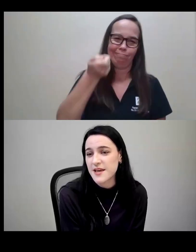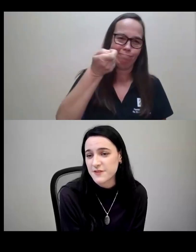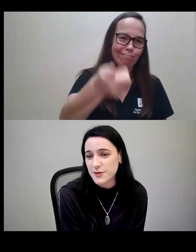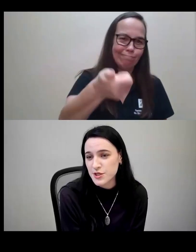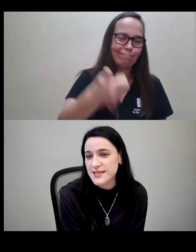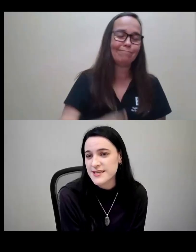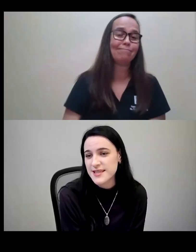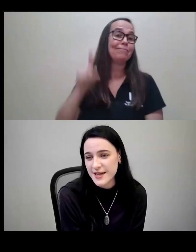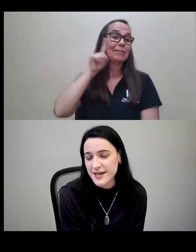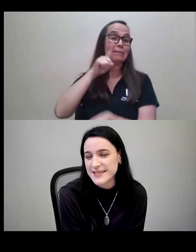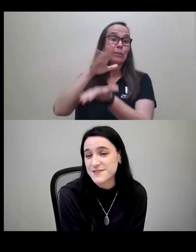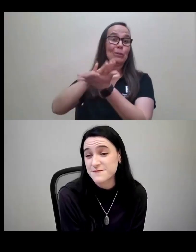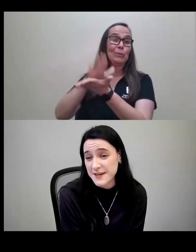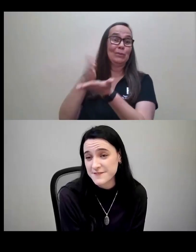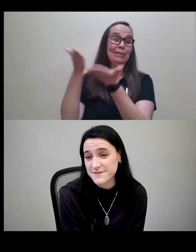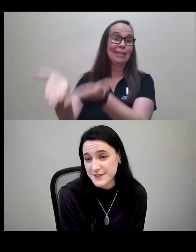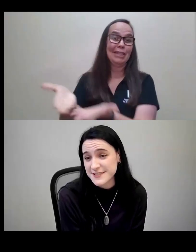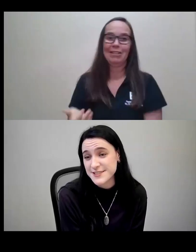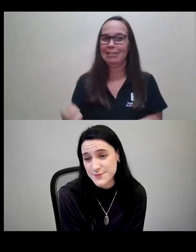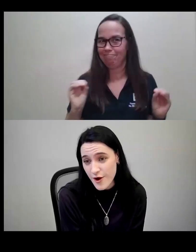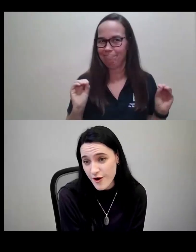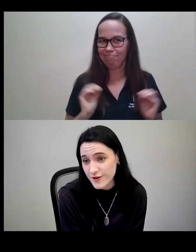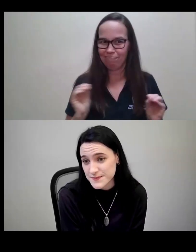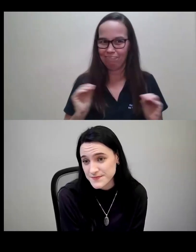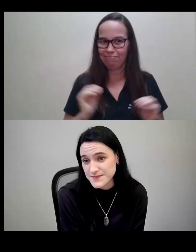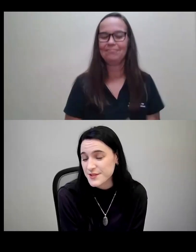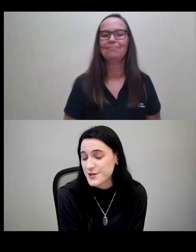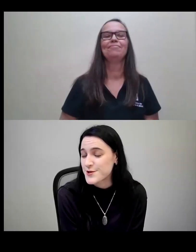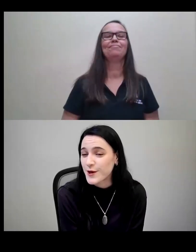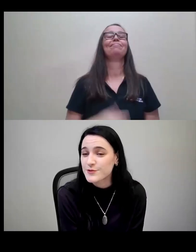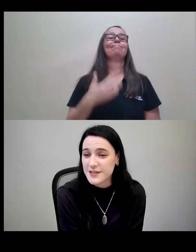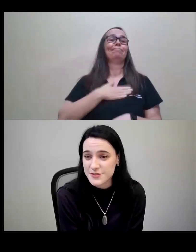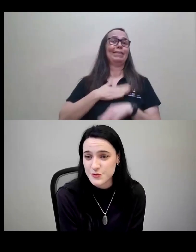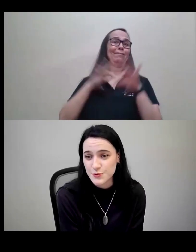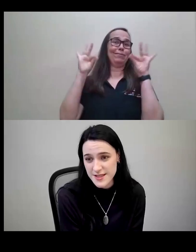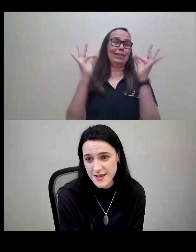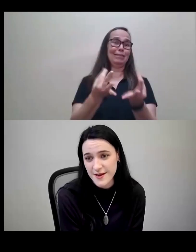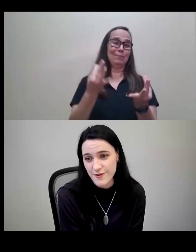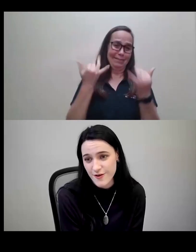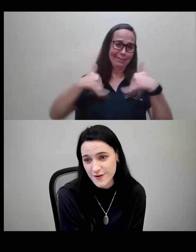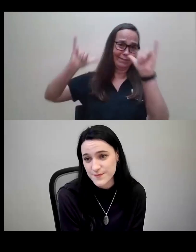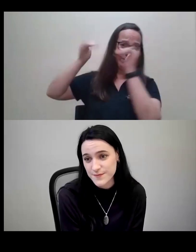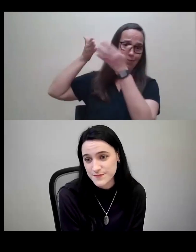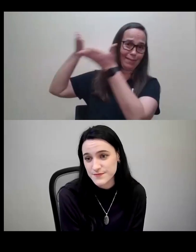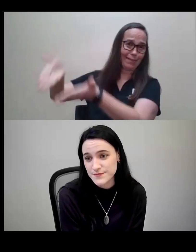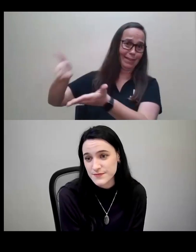The deaf community there is very very small. There are no deaf schools there at all.